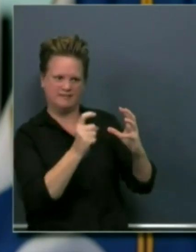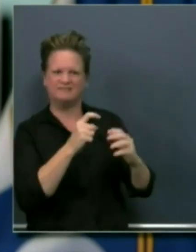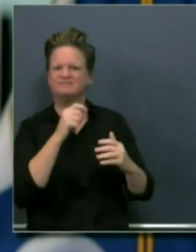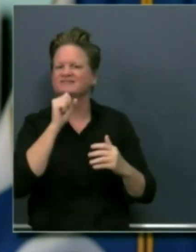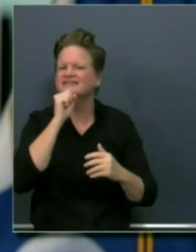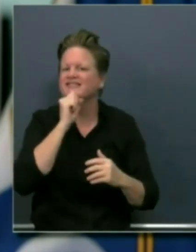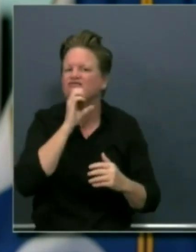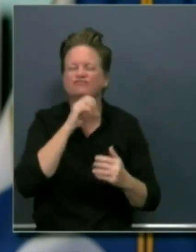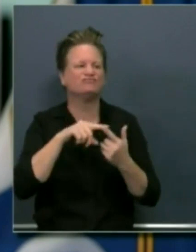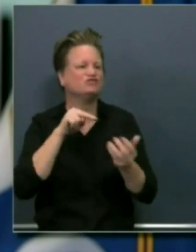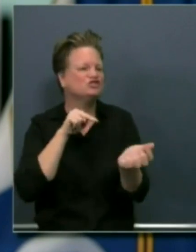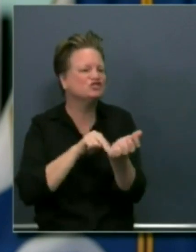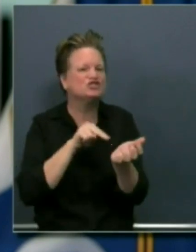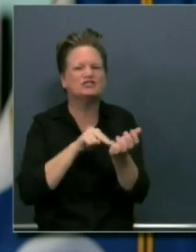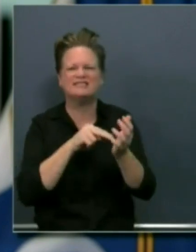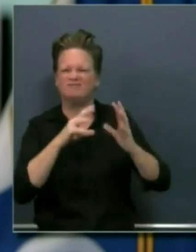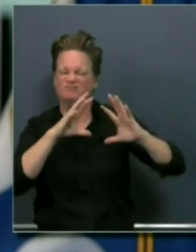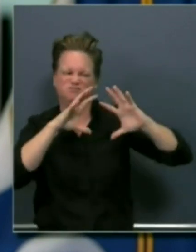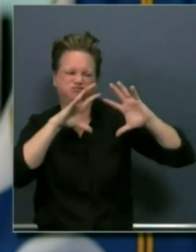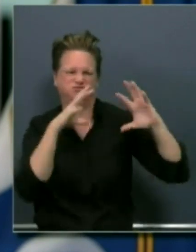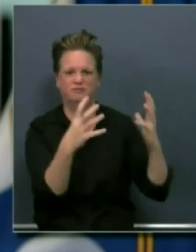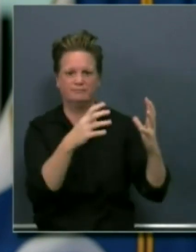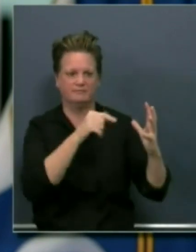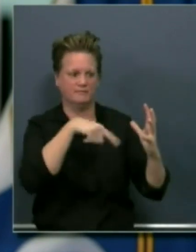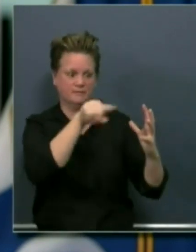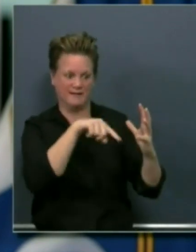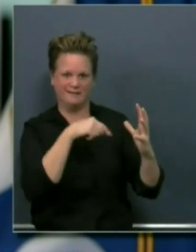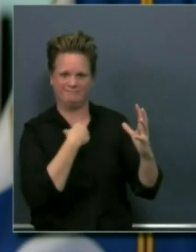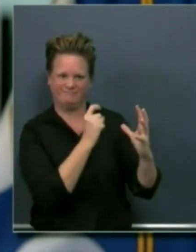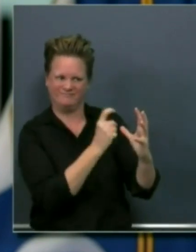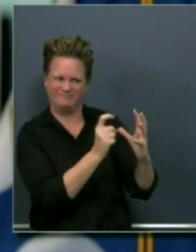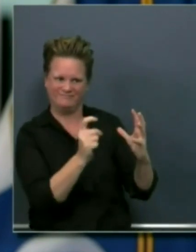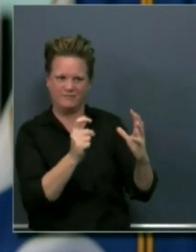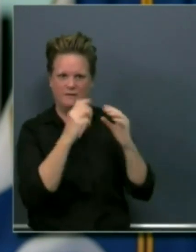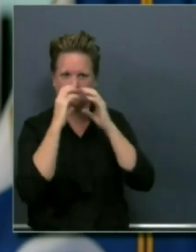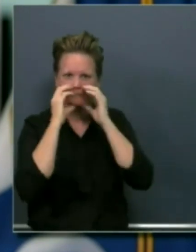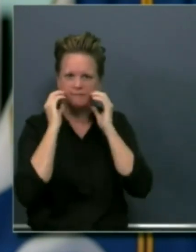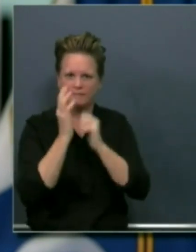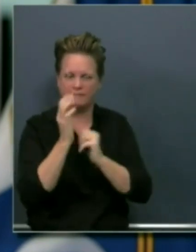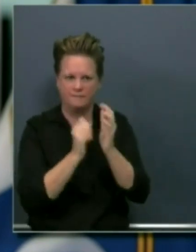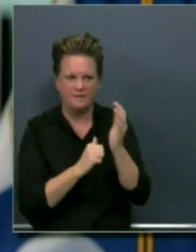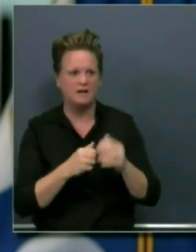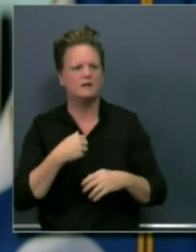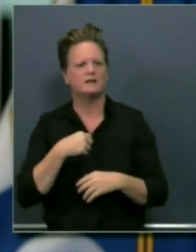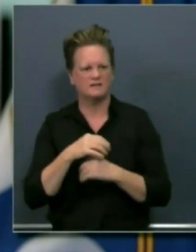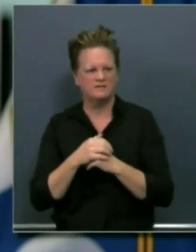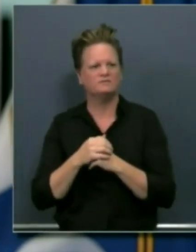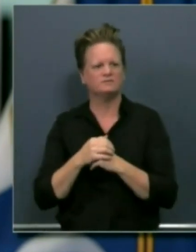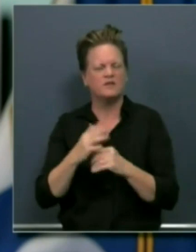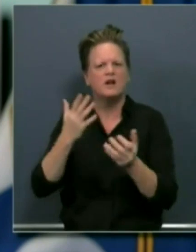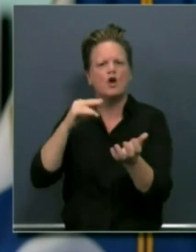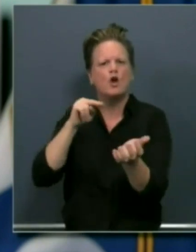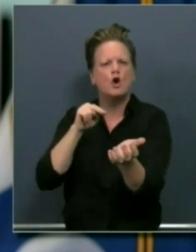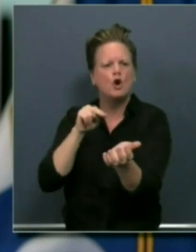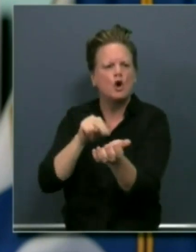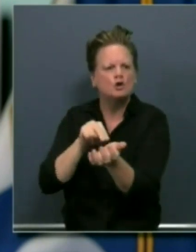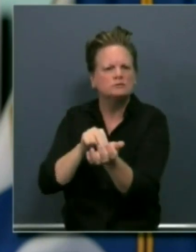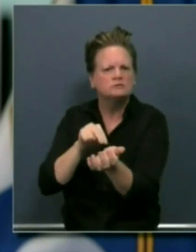ARE IN-HOME SUPPORT SERVICES AND OUR OTHER DSS RUN ADULT AND SENIOR FACILITIES AND I WANT TO JUST PAUSE ON THAT FOR